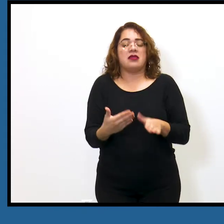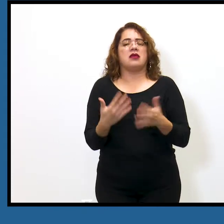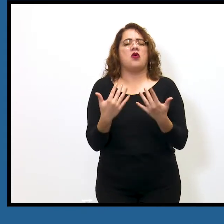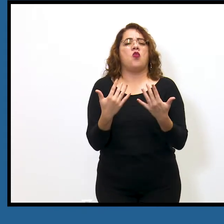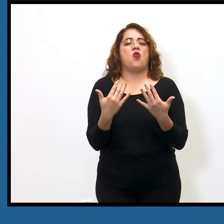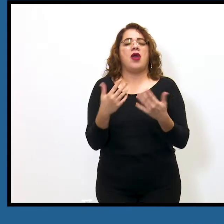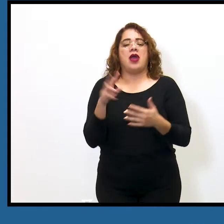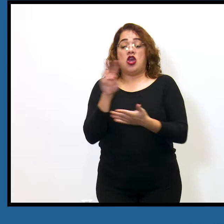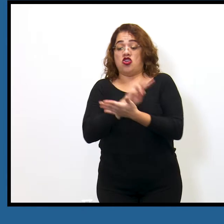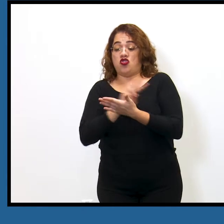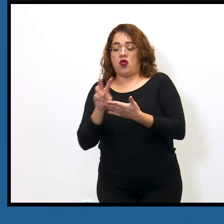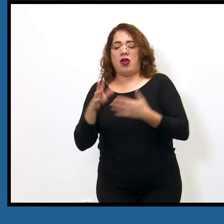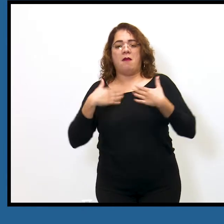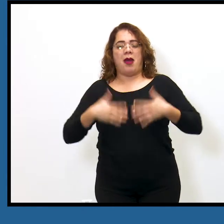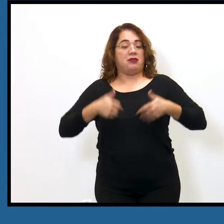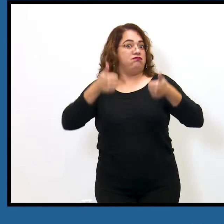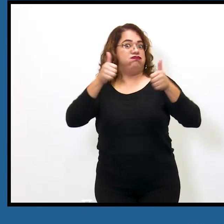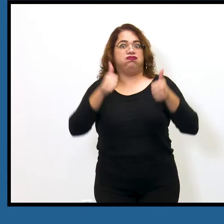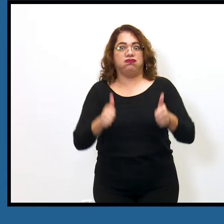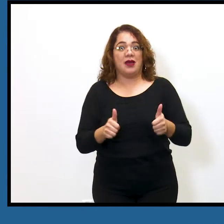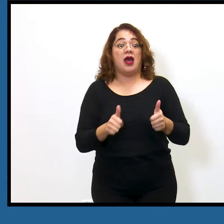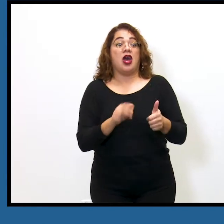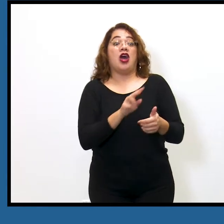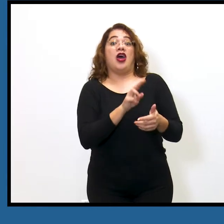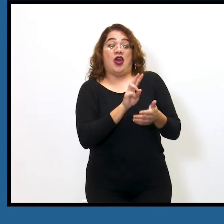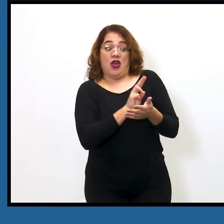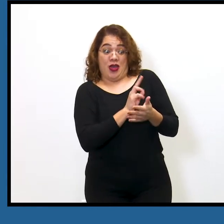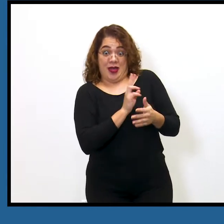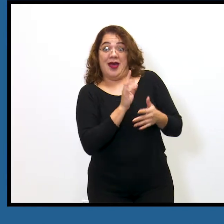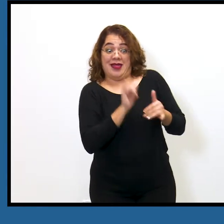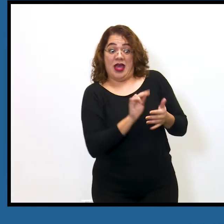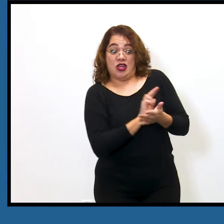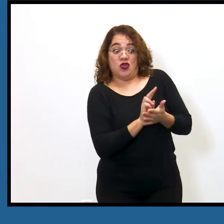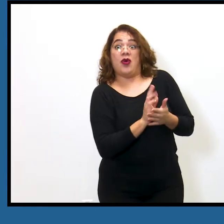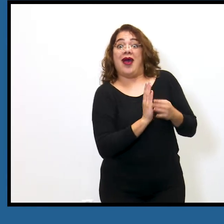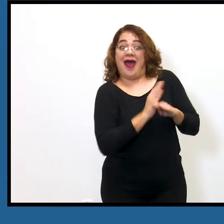So I want to give you an example that's a hard one but it's, it's, it's one that I